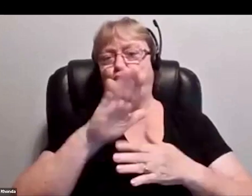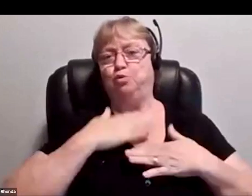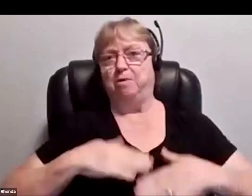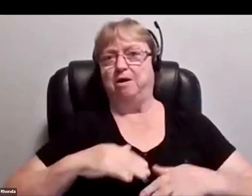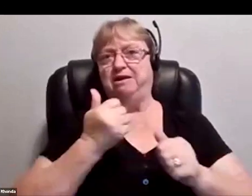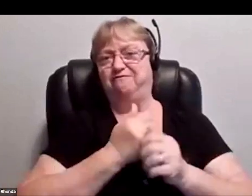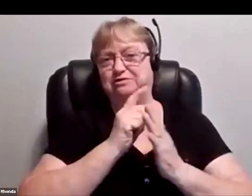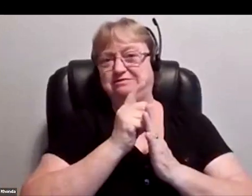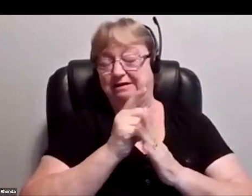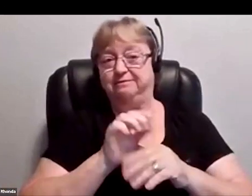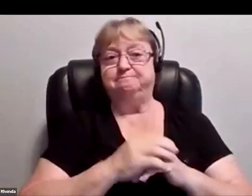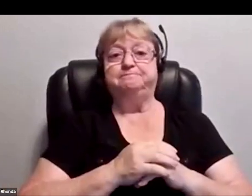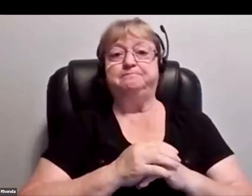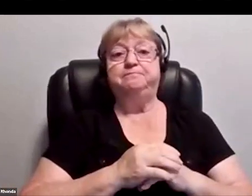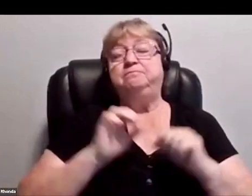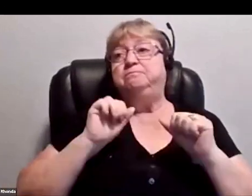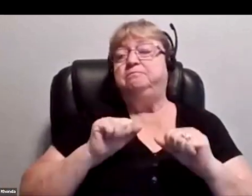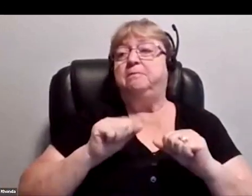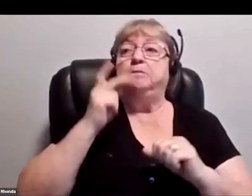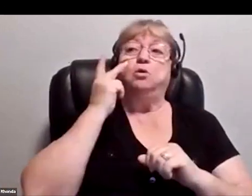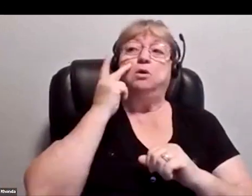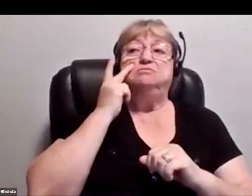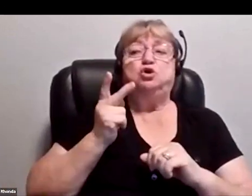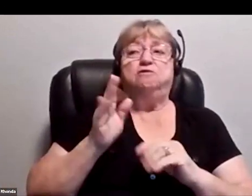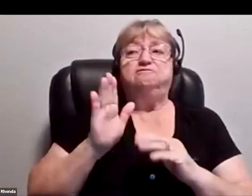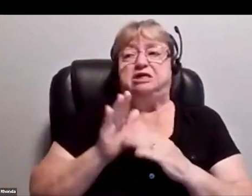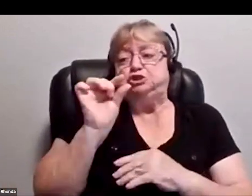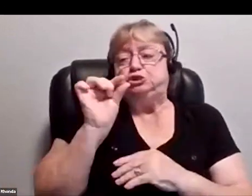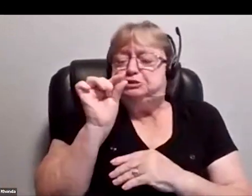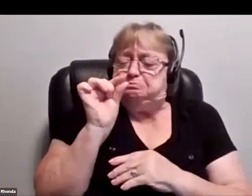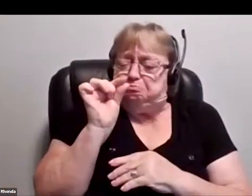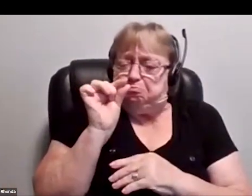In order to observe such small and non-interacting particles,